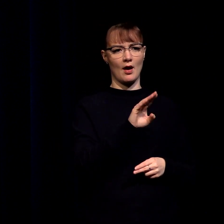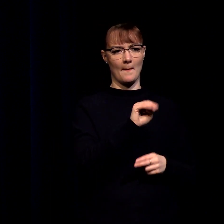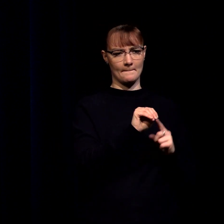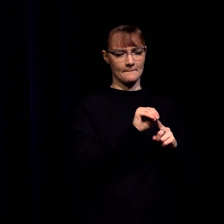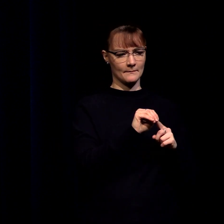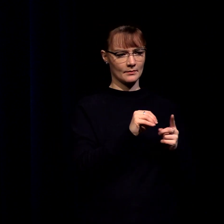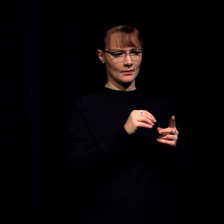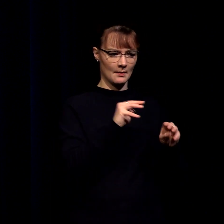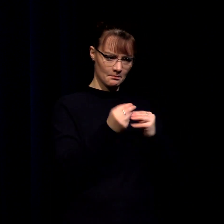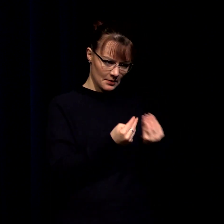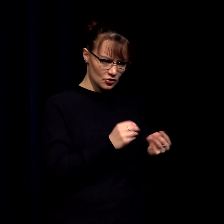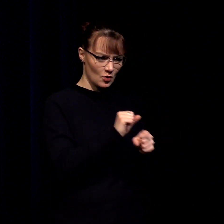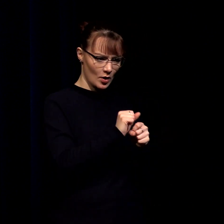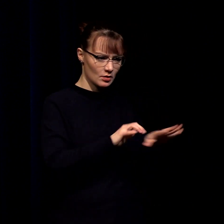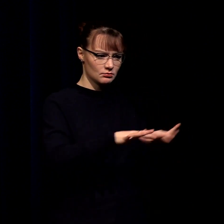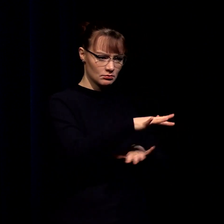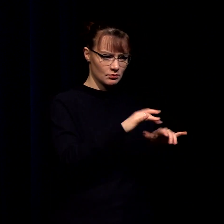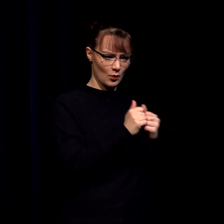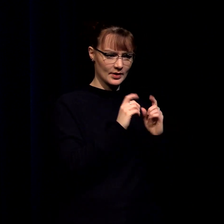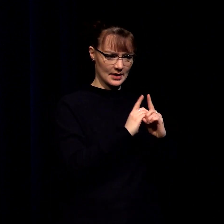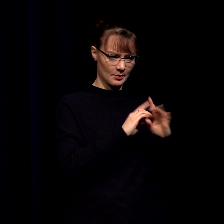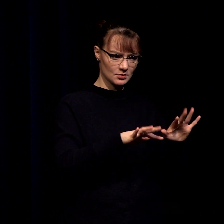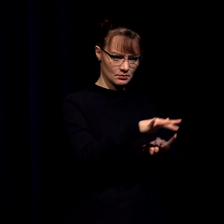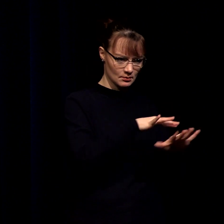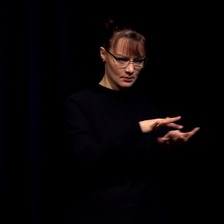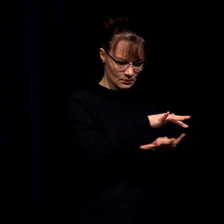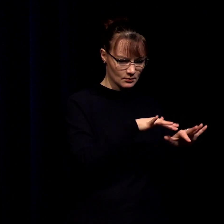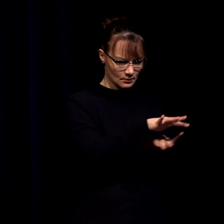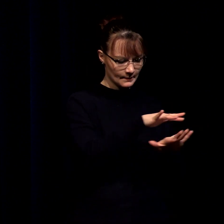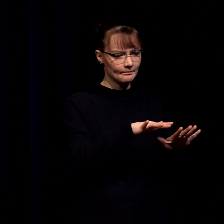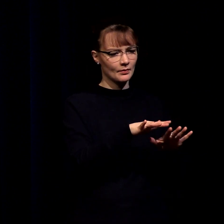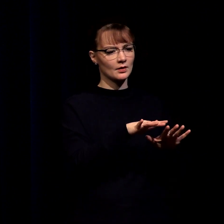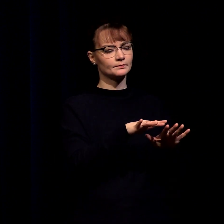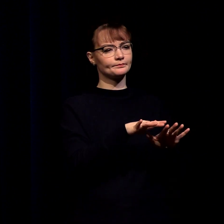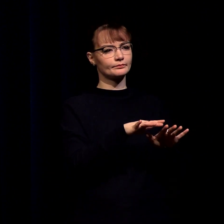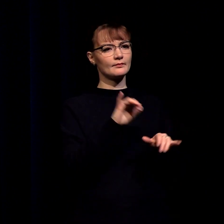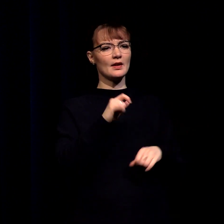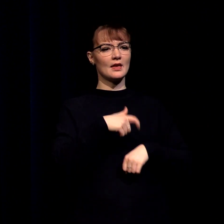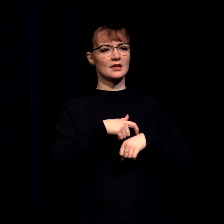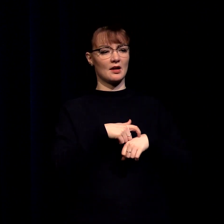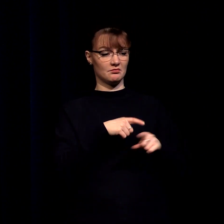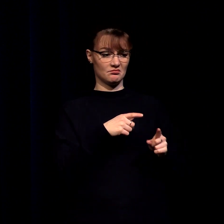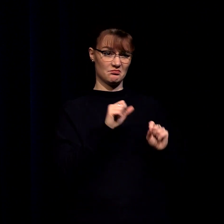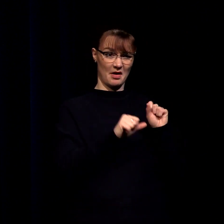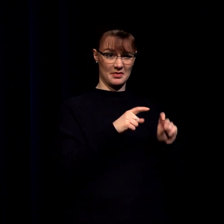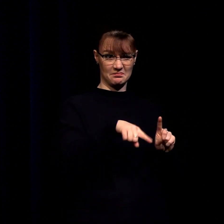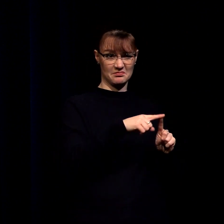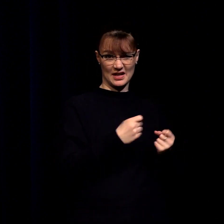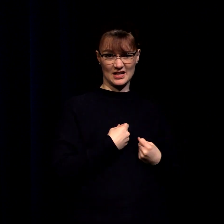his group of disciples. At this point in the story, the chances are they're pretty exhausted, they've been seeing some amazing